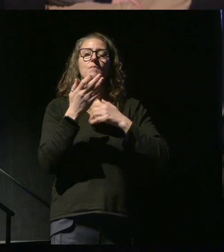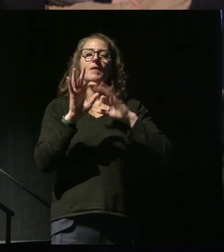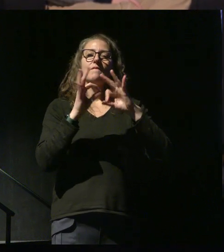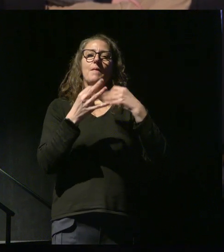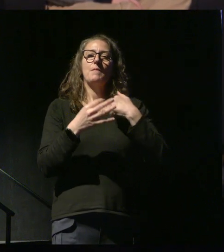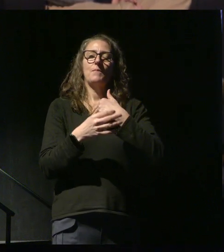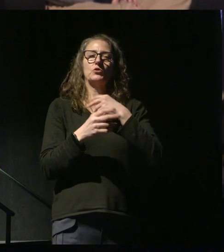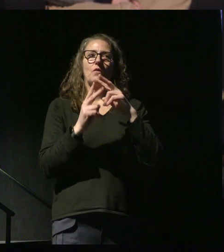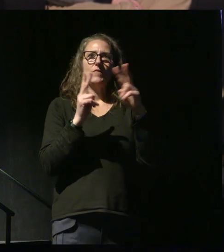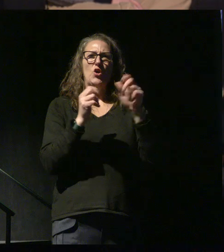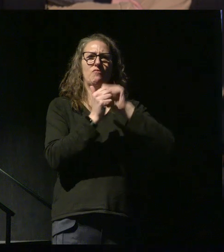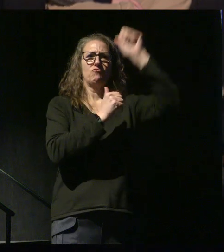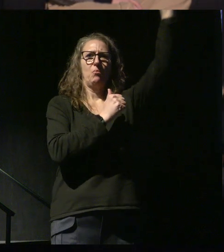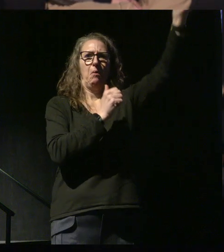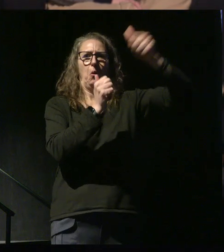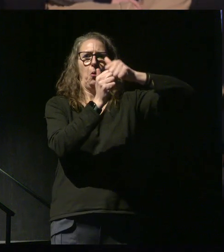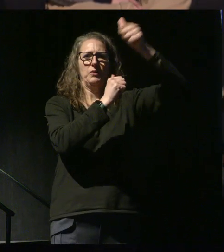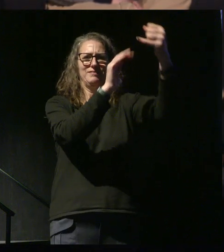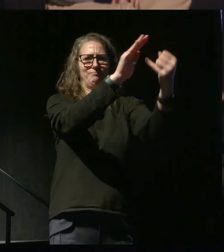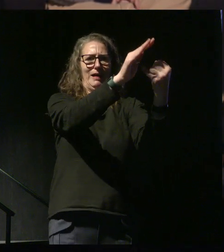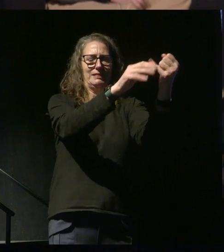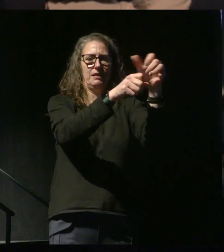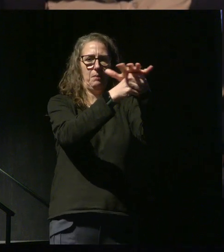provinces, including one of my aunts, right?